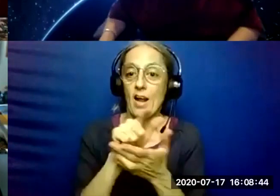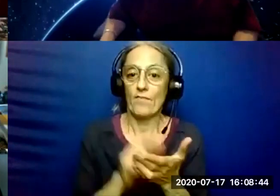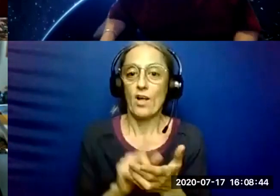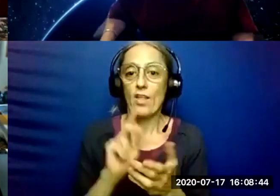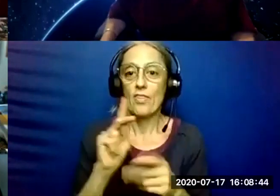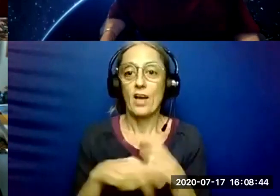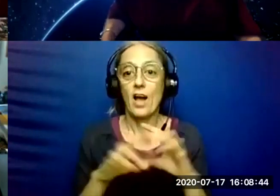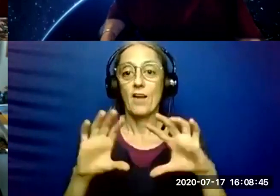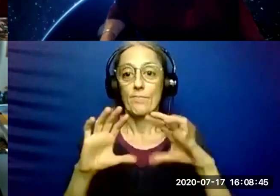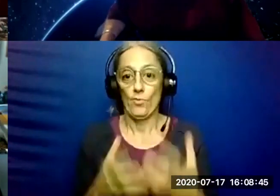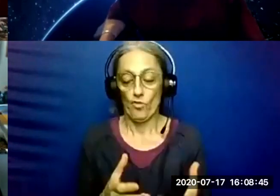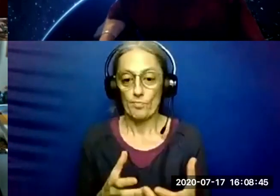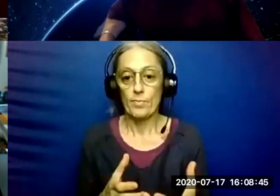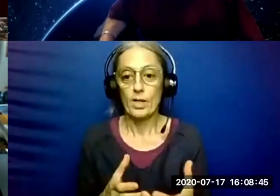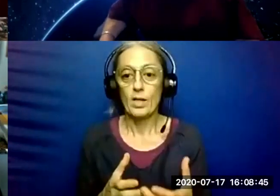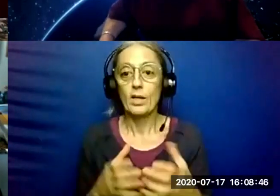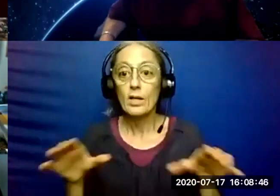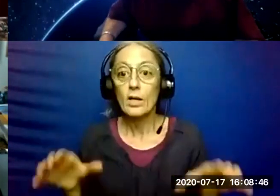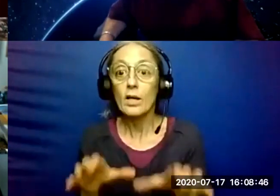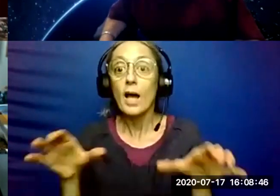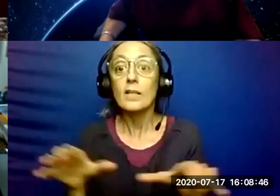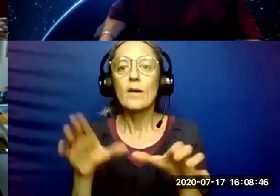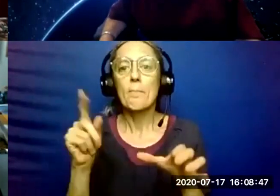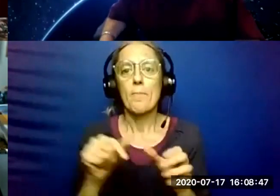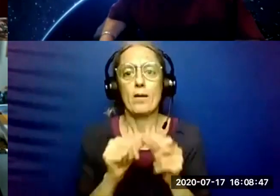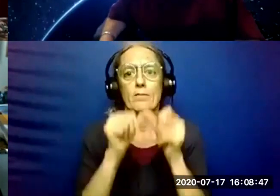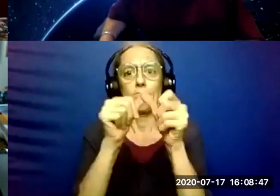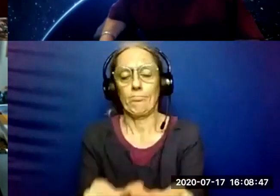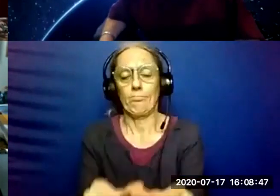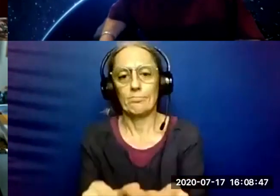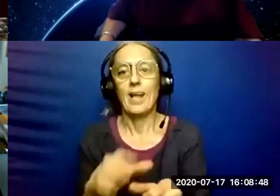and must be responsive to change.